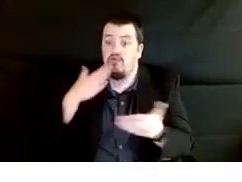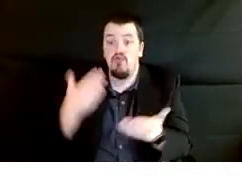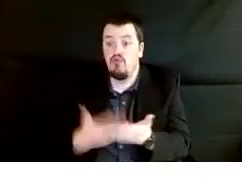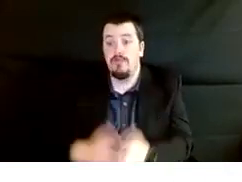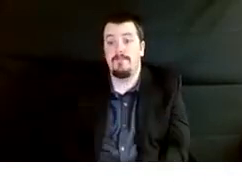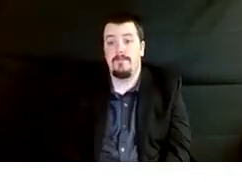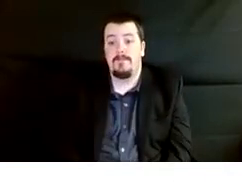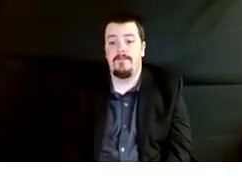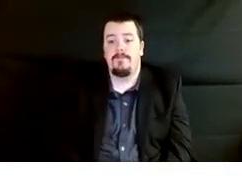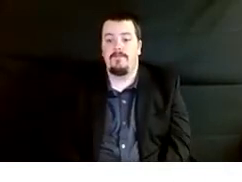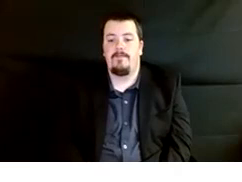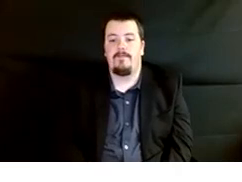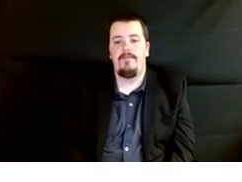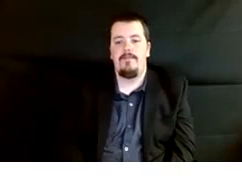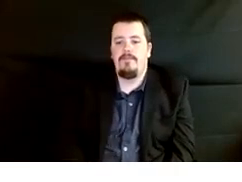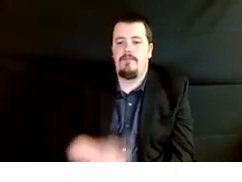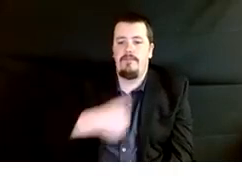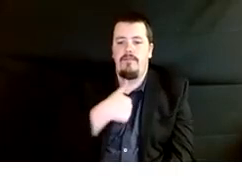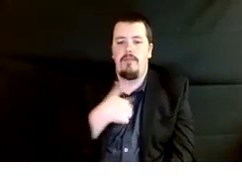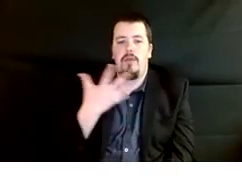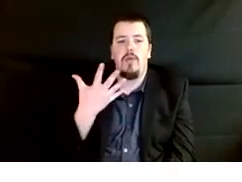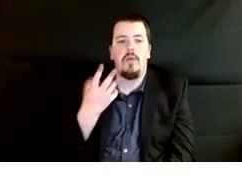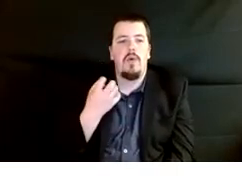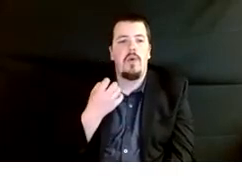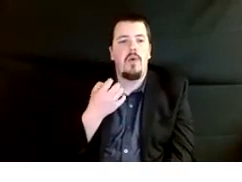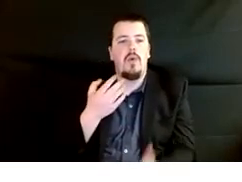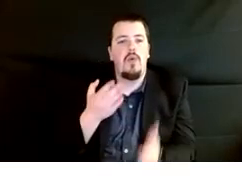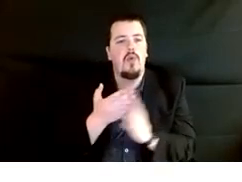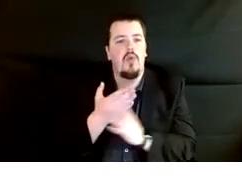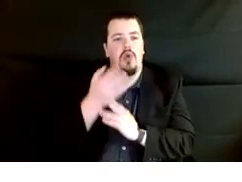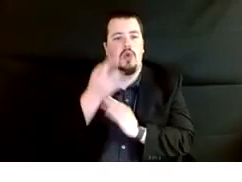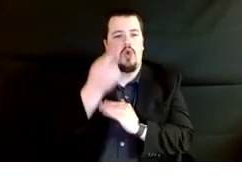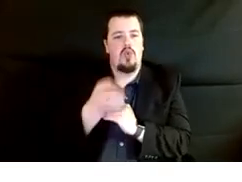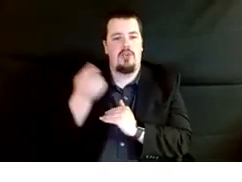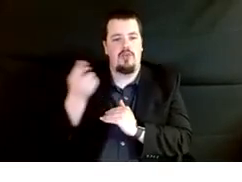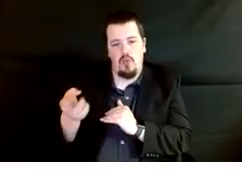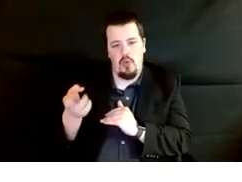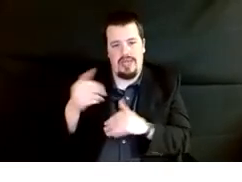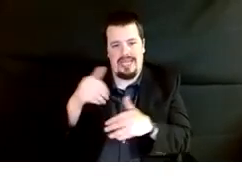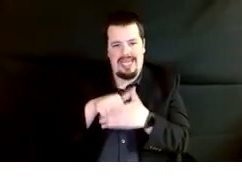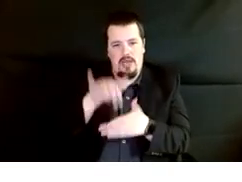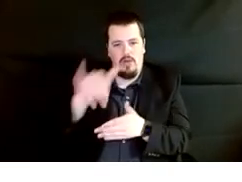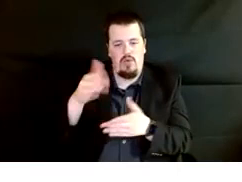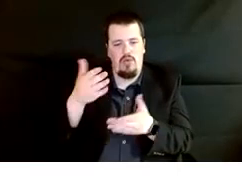so I want to go through just the resources that are in your packet very briefly... I'm not going to